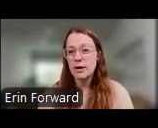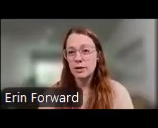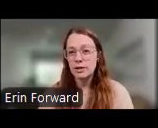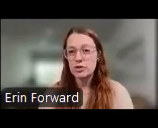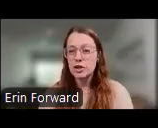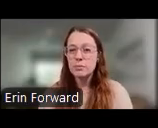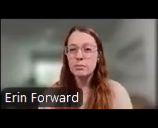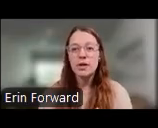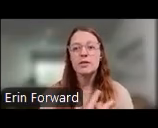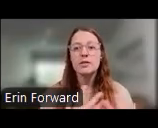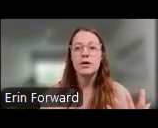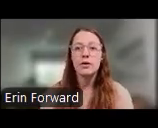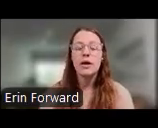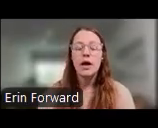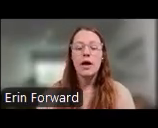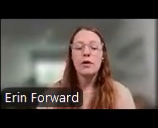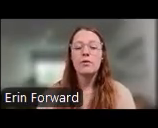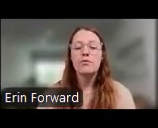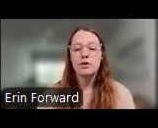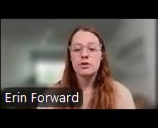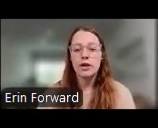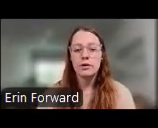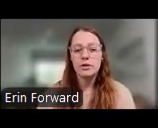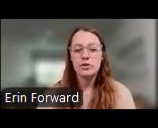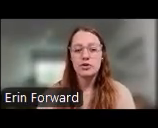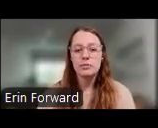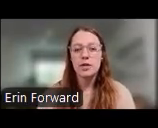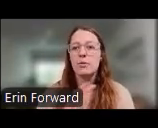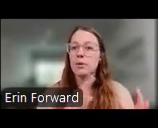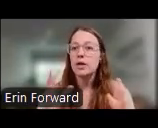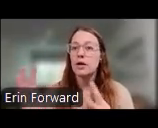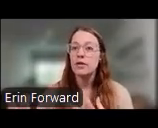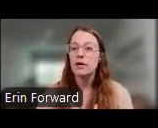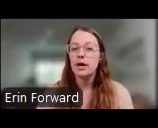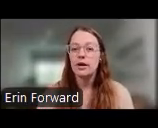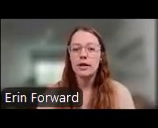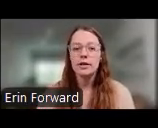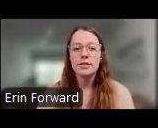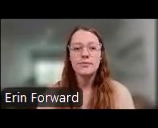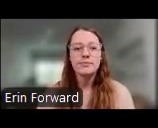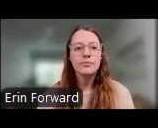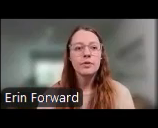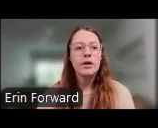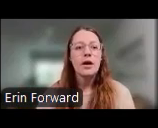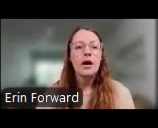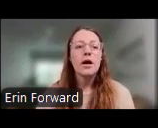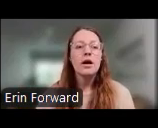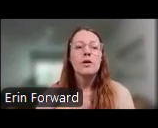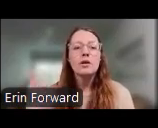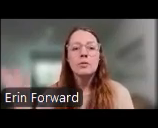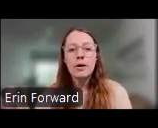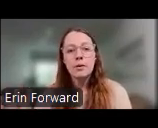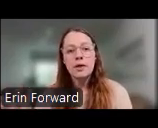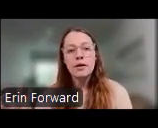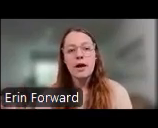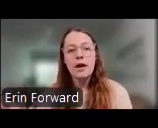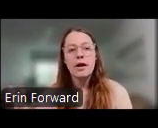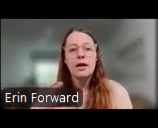is about relationship, and so how can we foster that relationship to help in other areas? A little bit about me. I